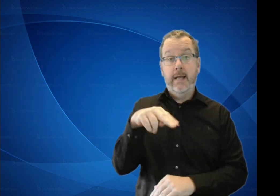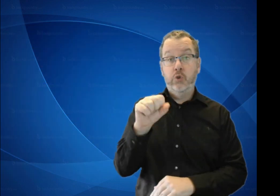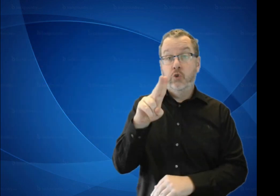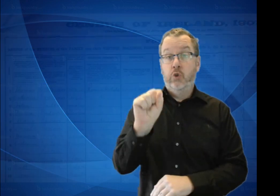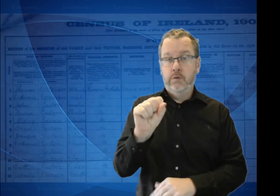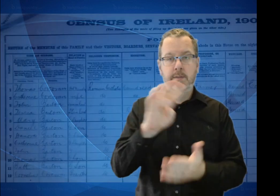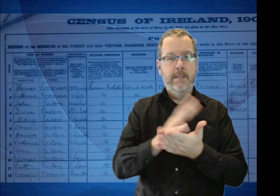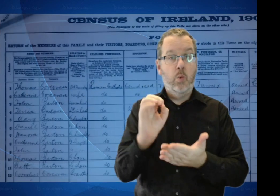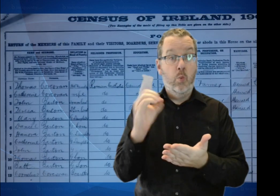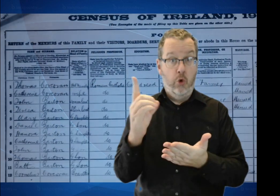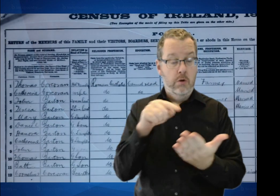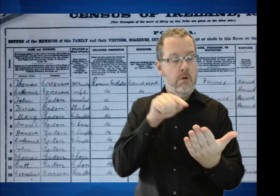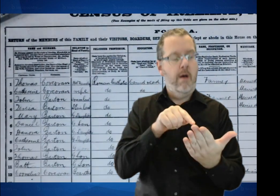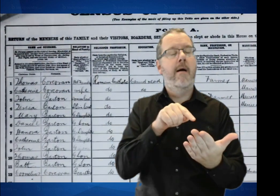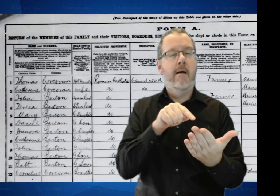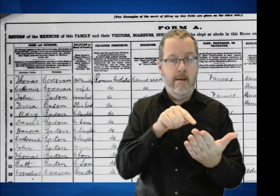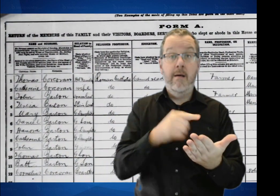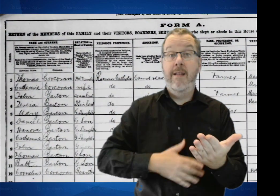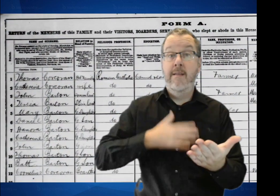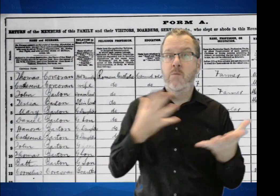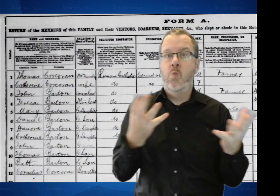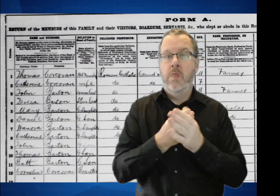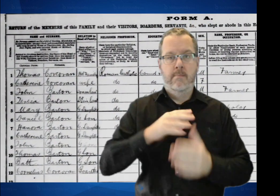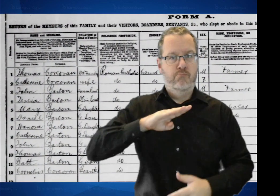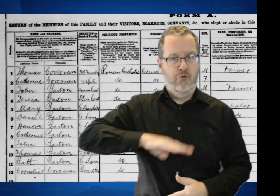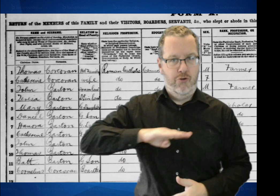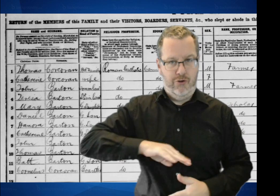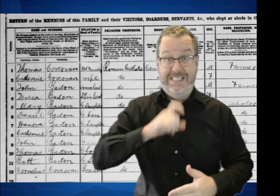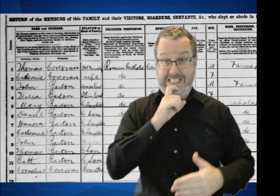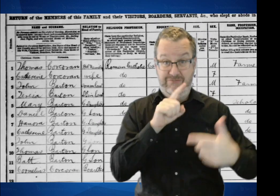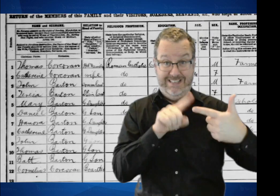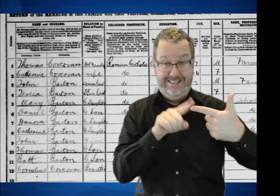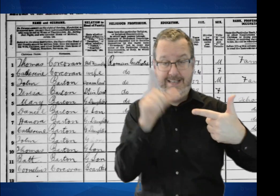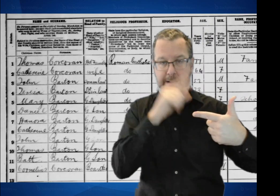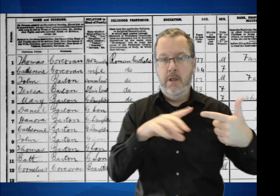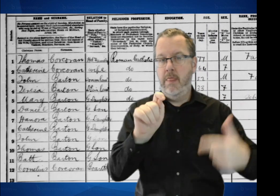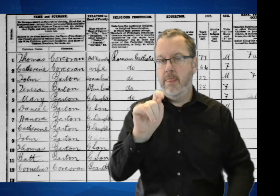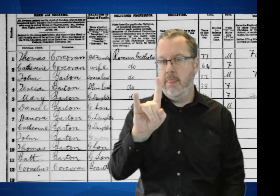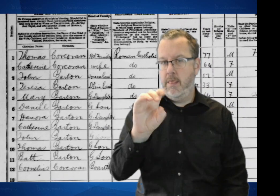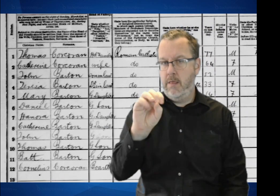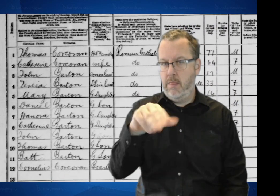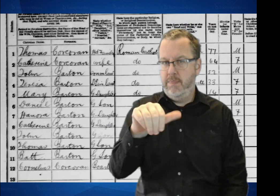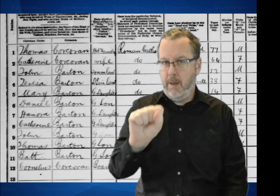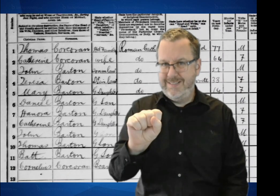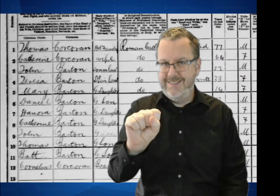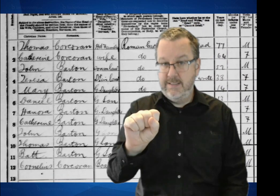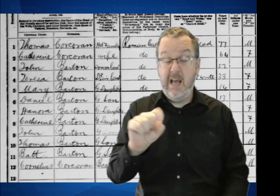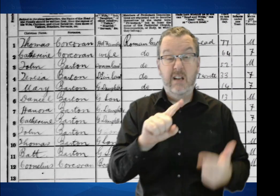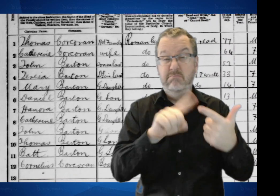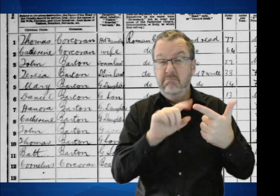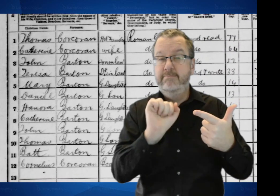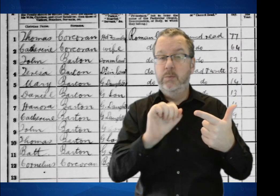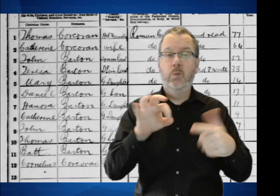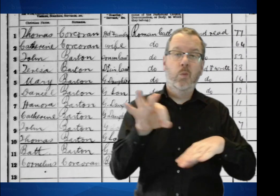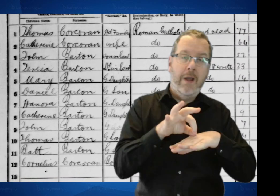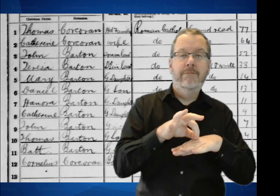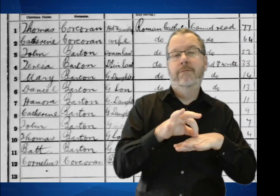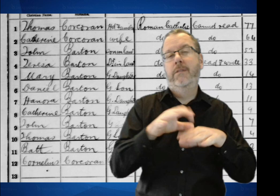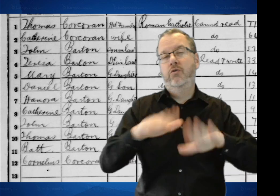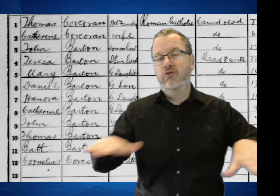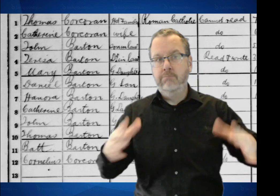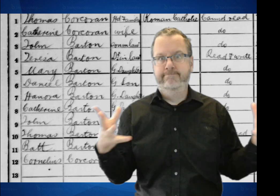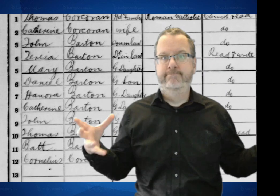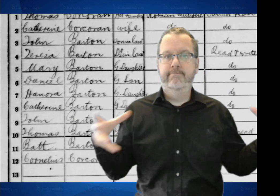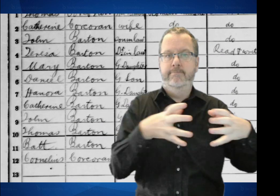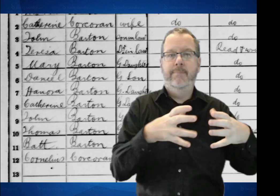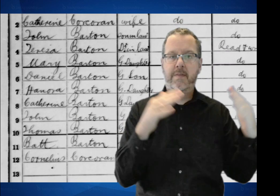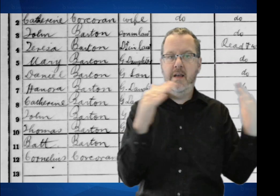In 1901 he was living with his brother, Thomas Corcoran, his wife and family .